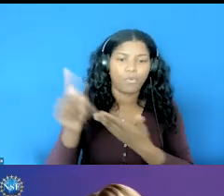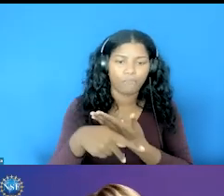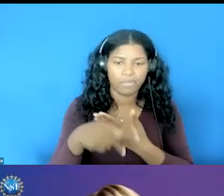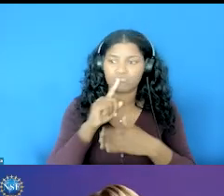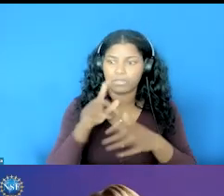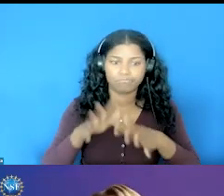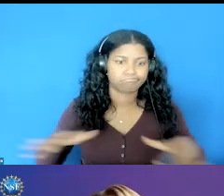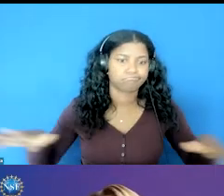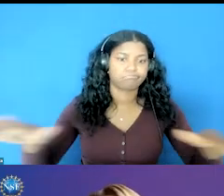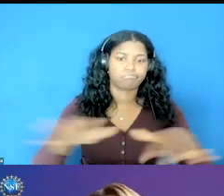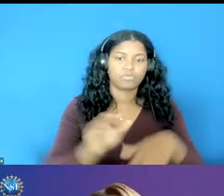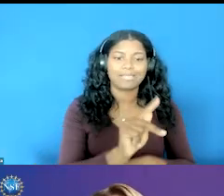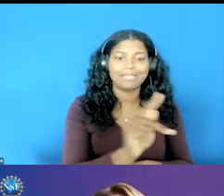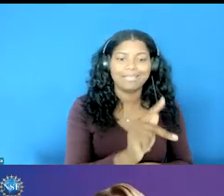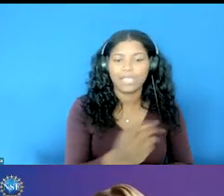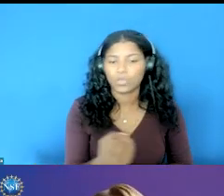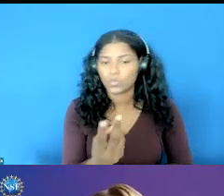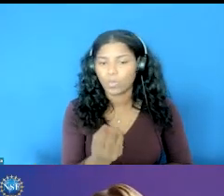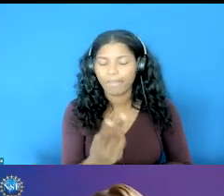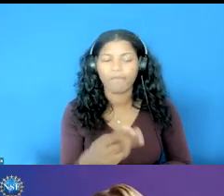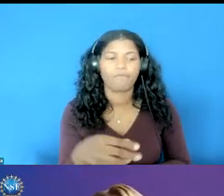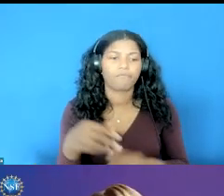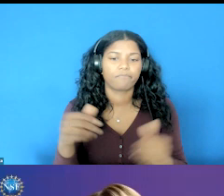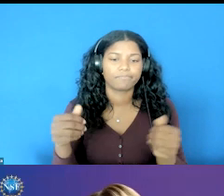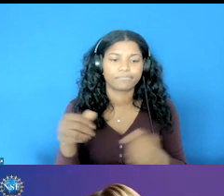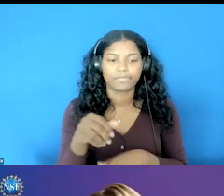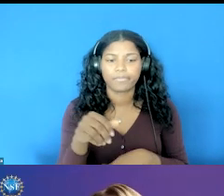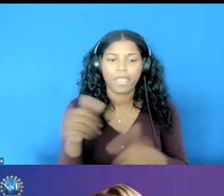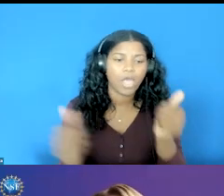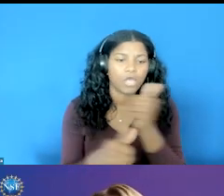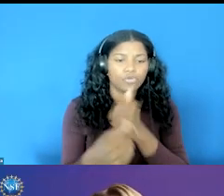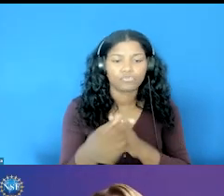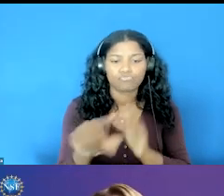From K through 12, undergraduate, post-baccalaureate, graduate,